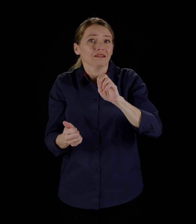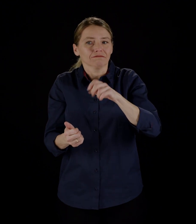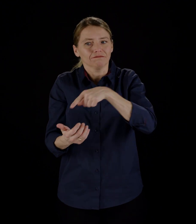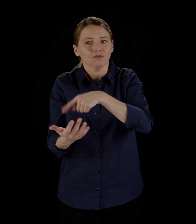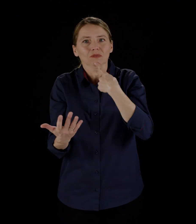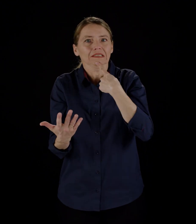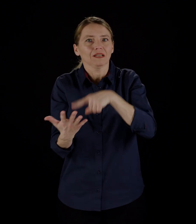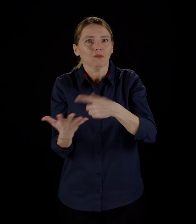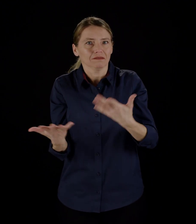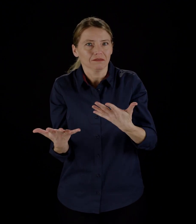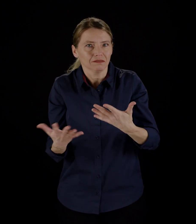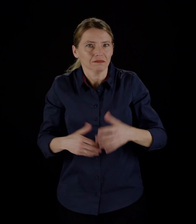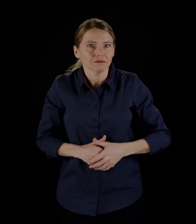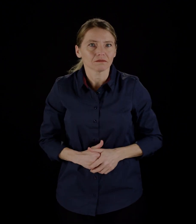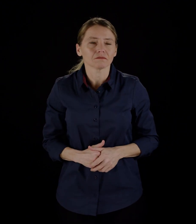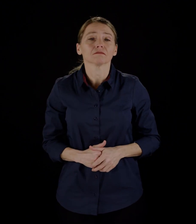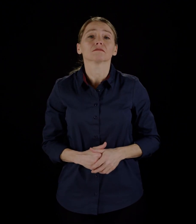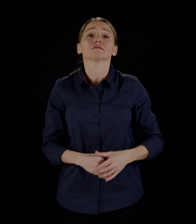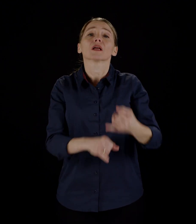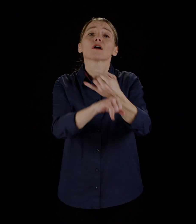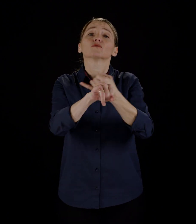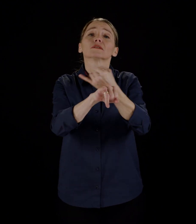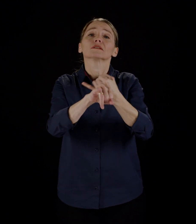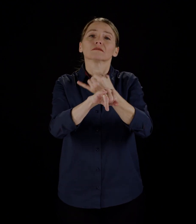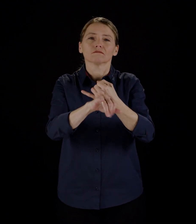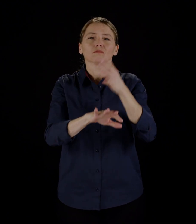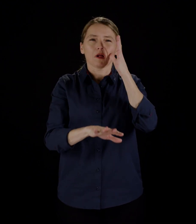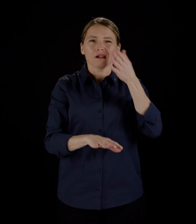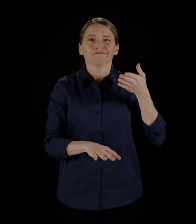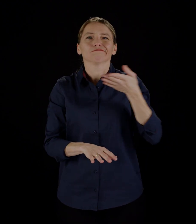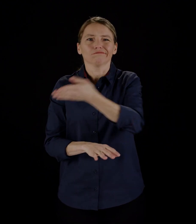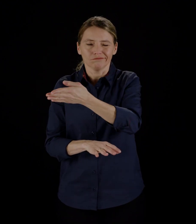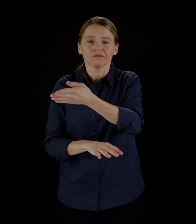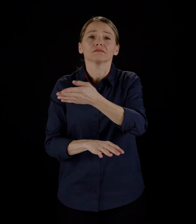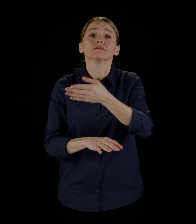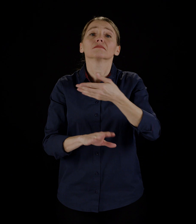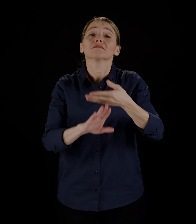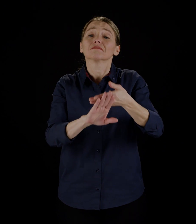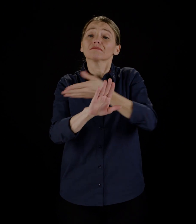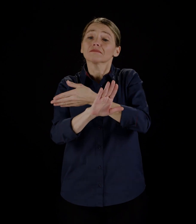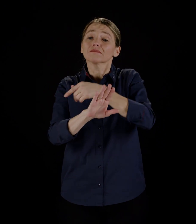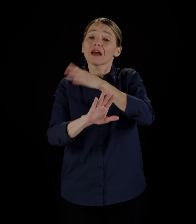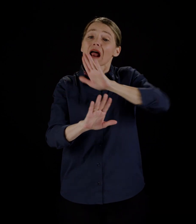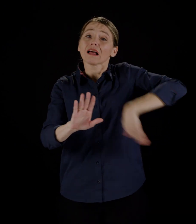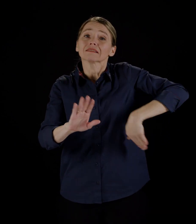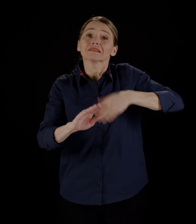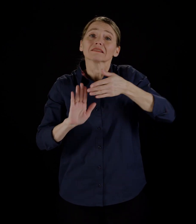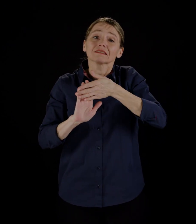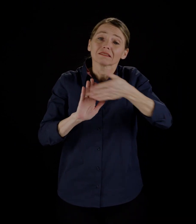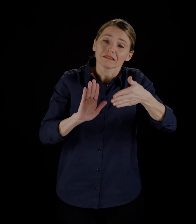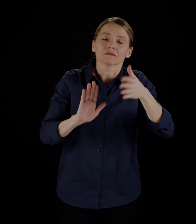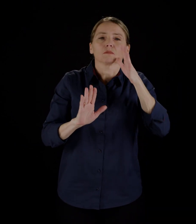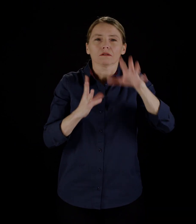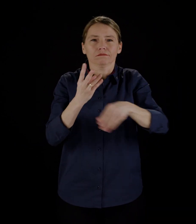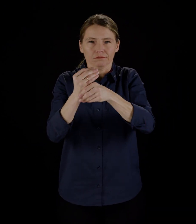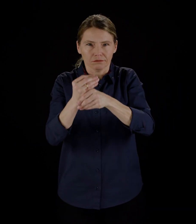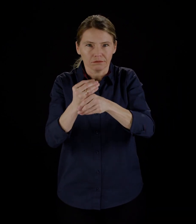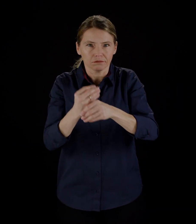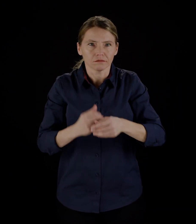Interest is charged on the portion of the bill that is outstanding, and added to the next bill as a late payment charge.